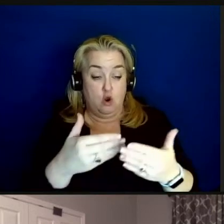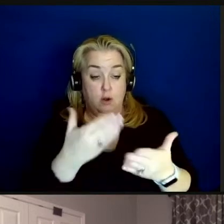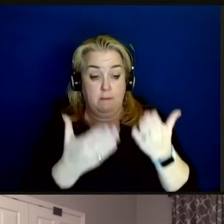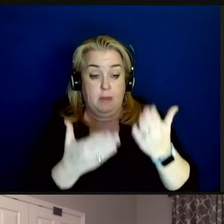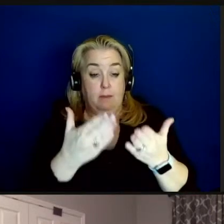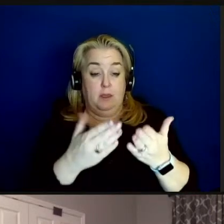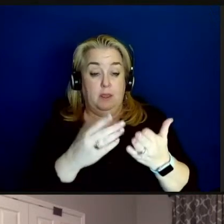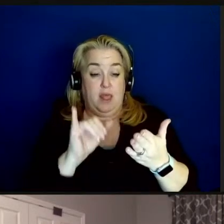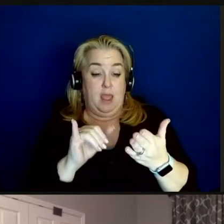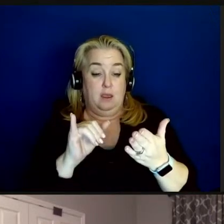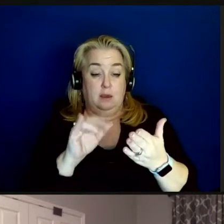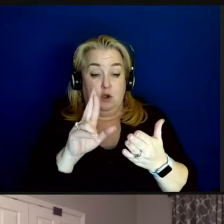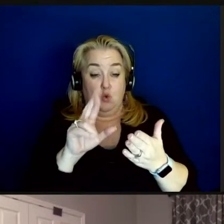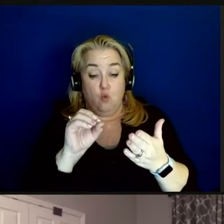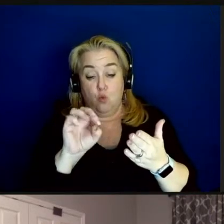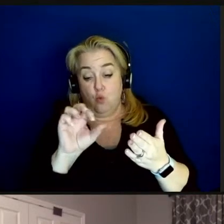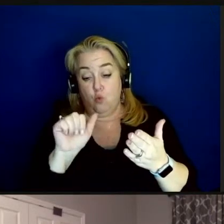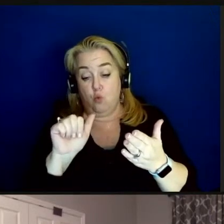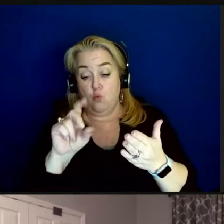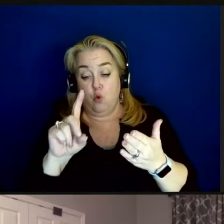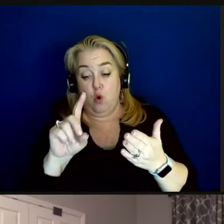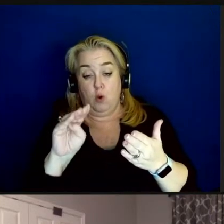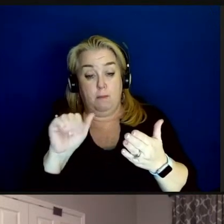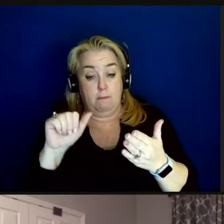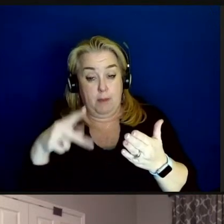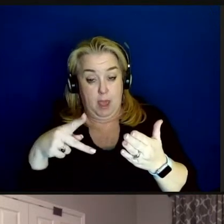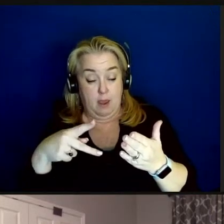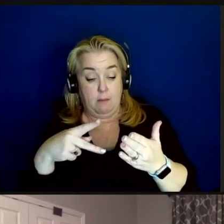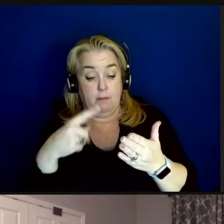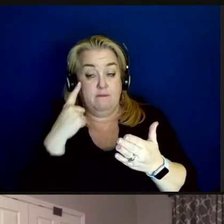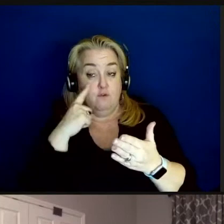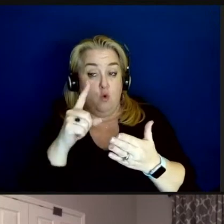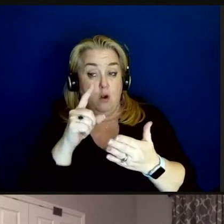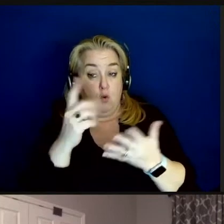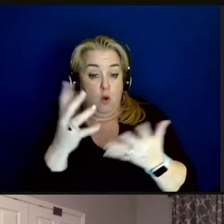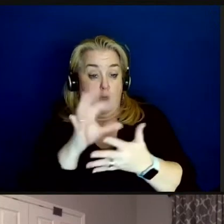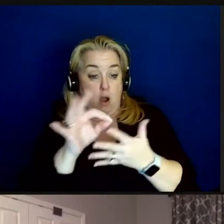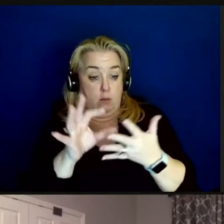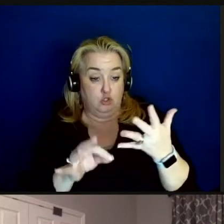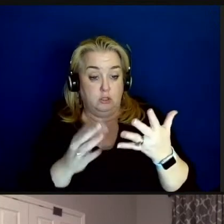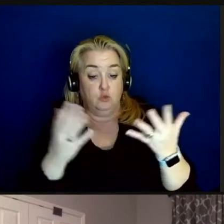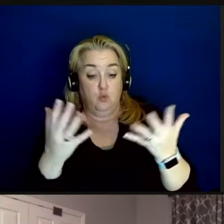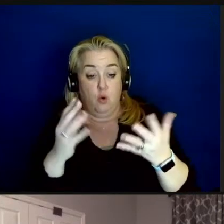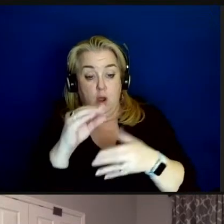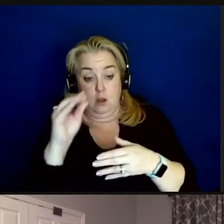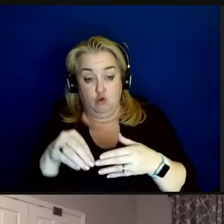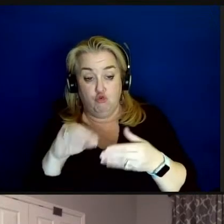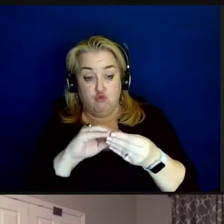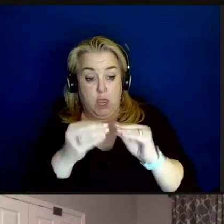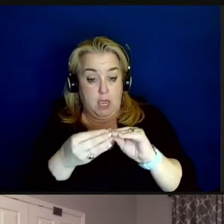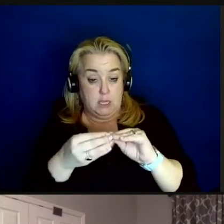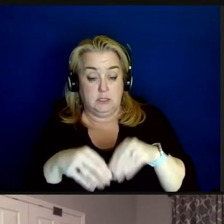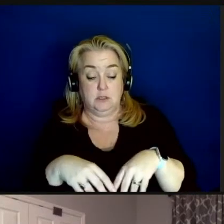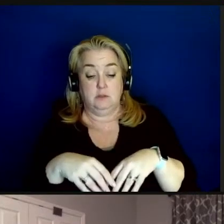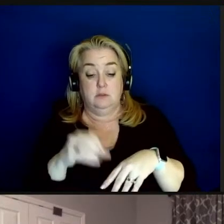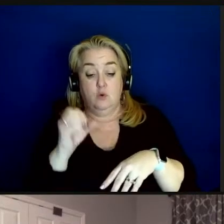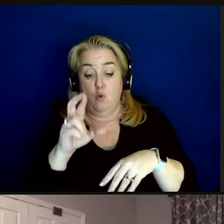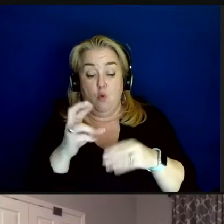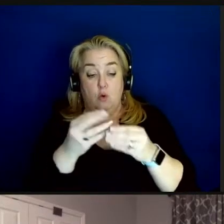COME BACK WITH A PLAN? TO MOVE FORWARD MIGHT OUR